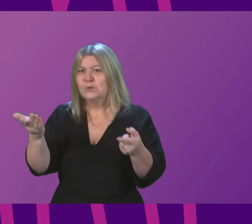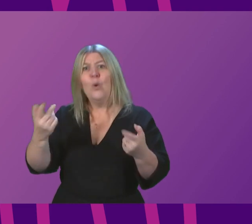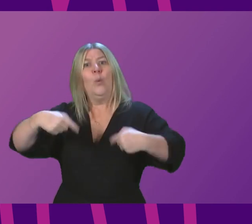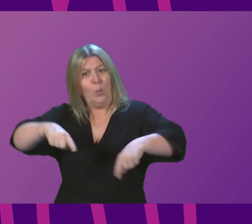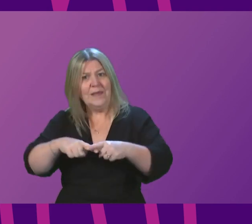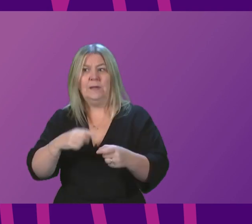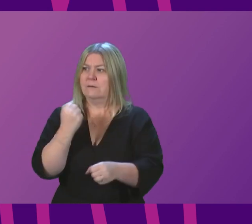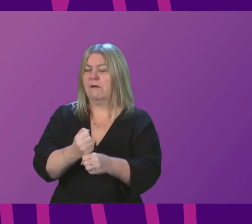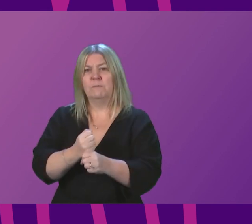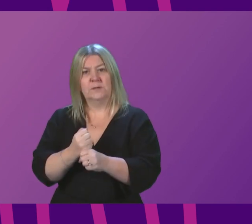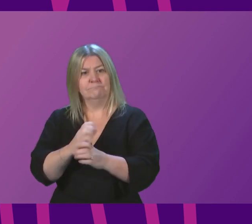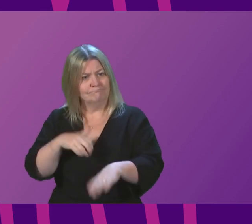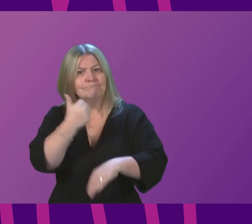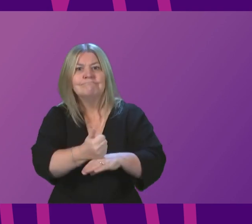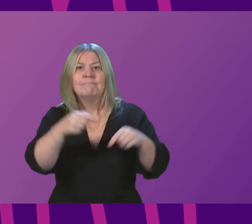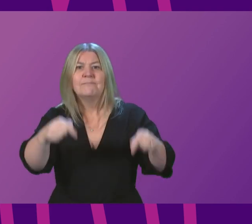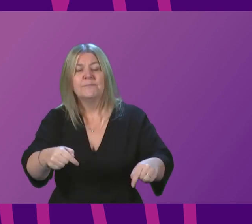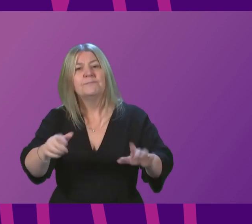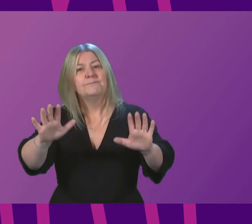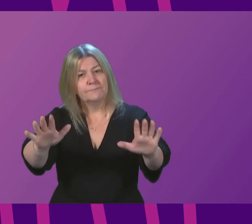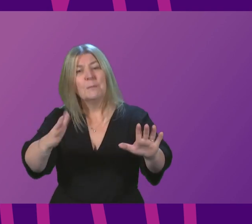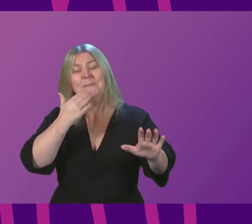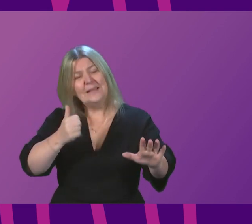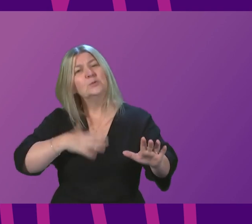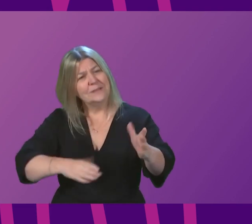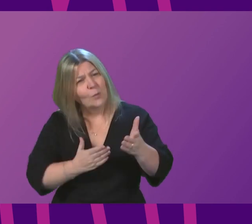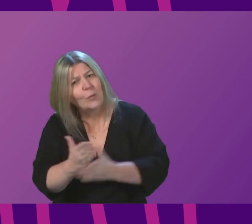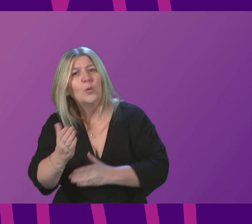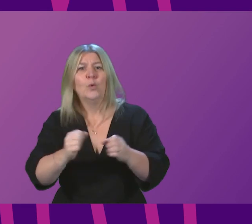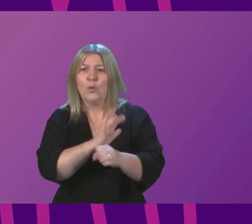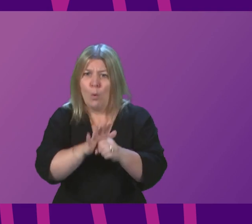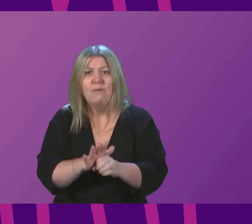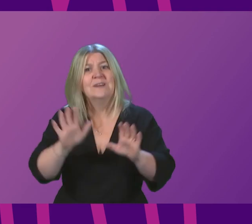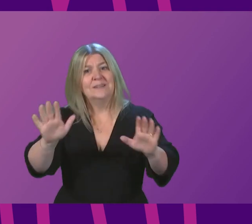We need to get through Covid and then we will support our NHS to recover in full and continue